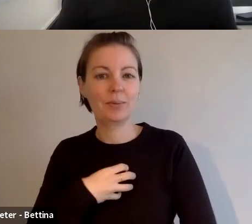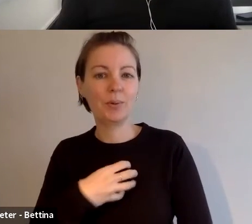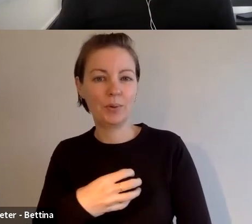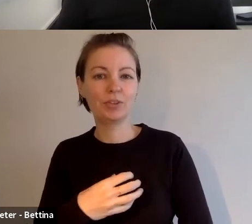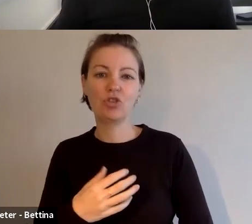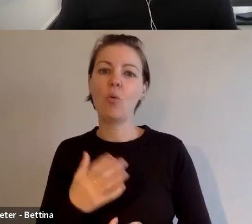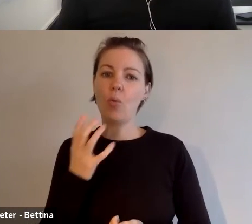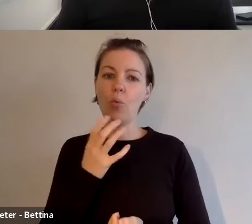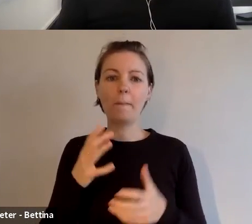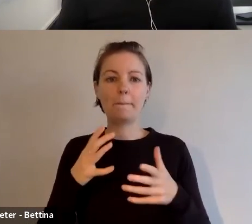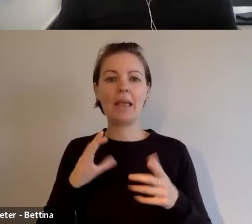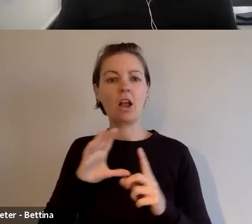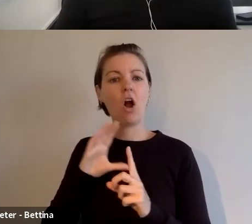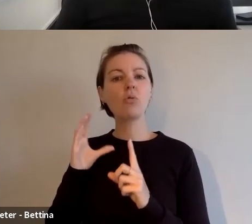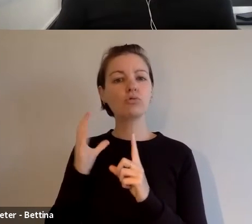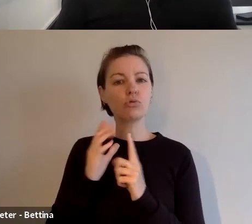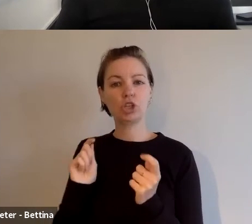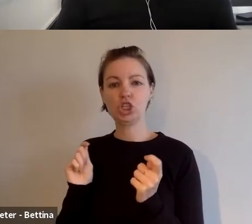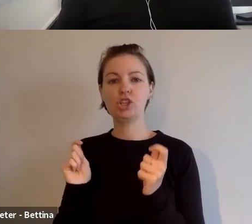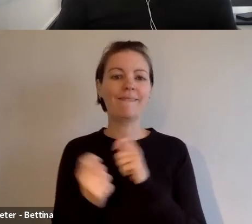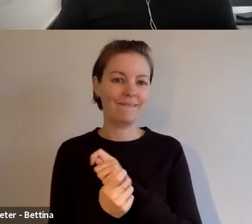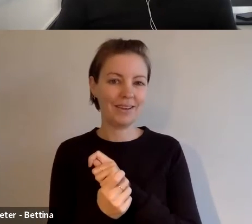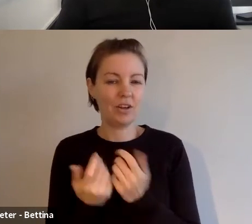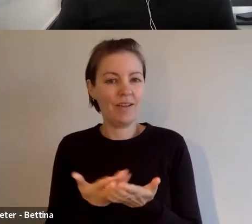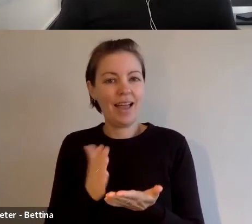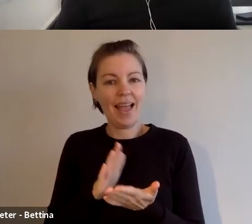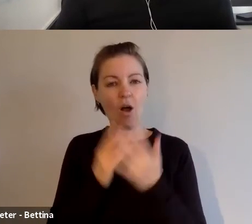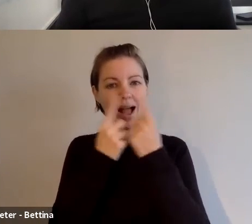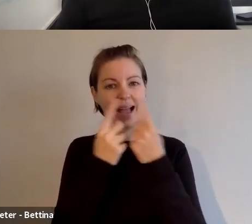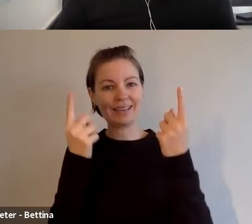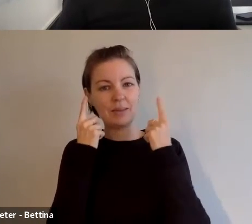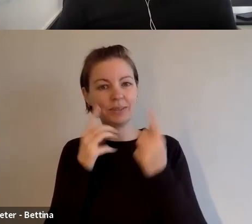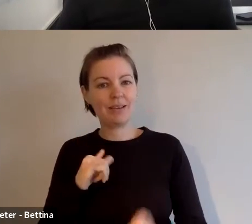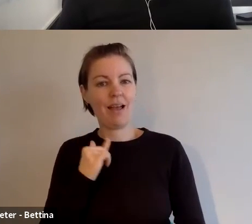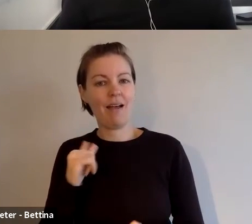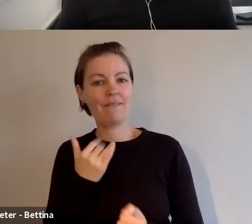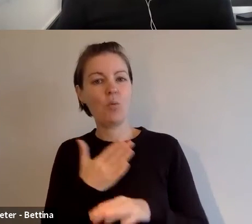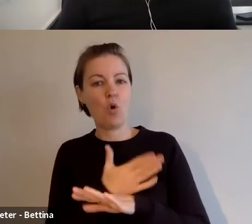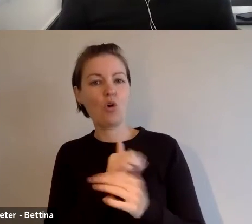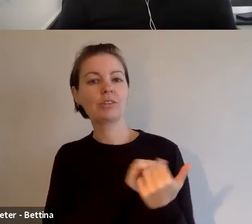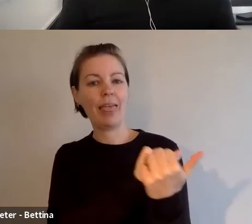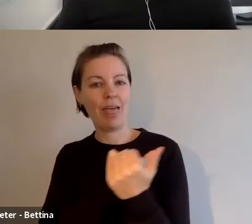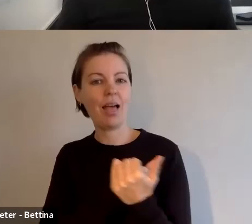has happened there in terms of the way with academic staff work together. That has been a significant change.